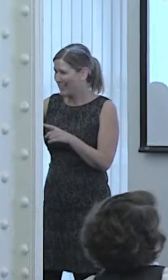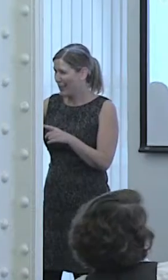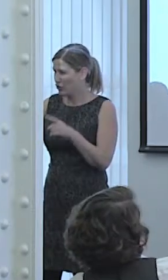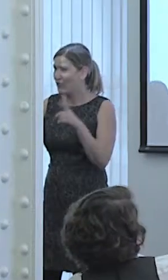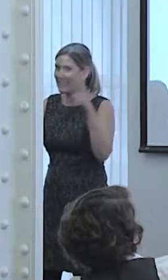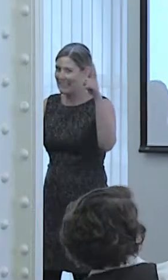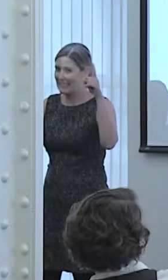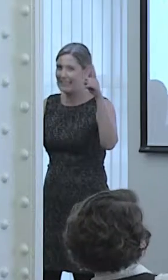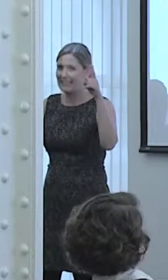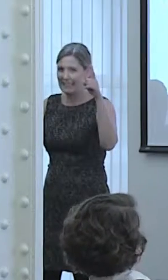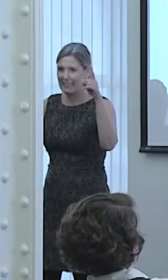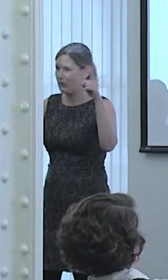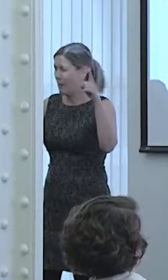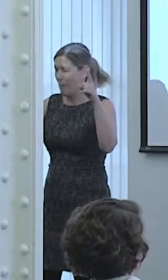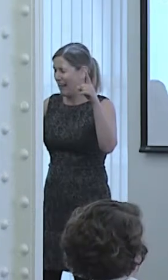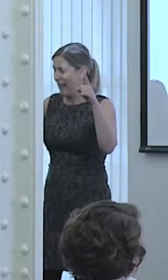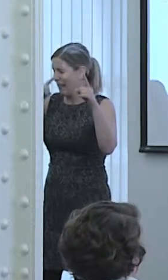Oh, I'm screaming, okay.